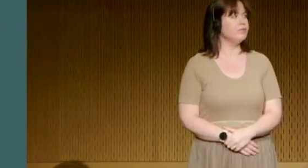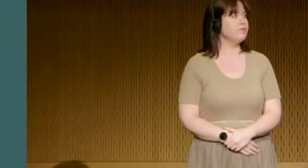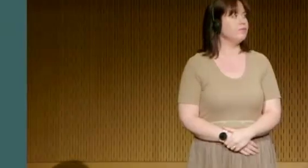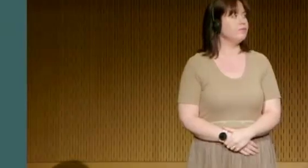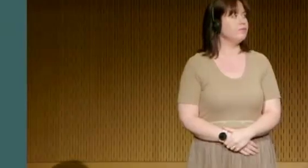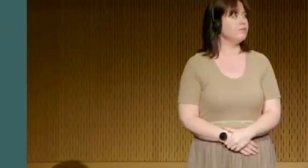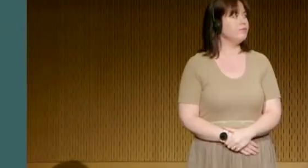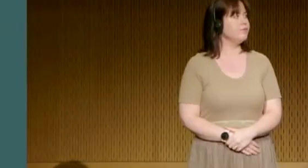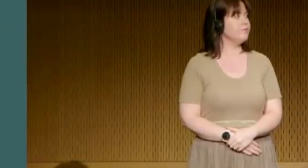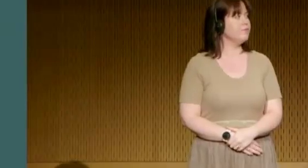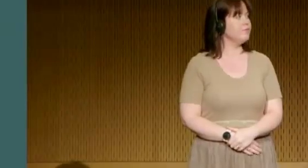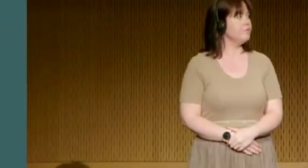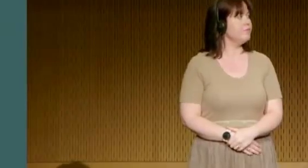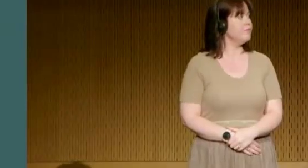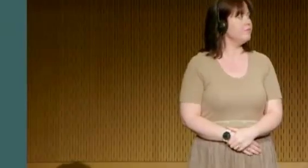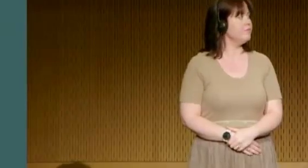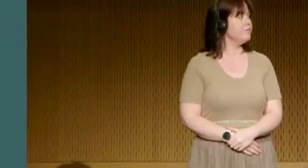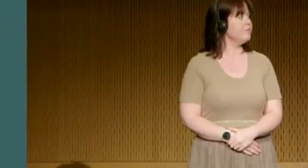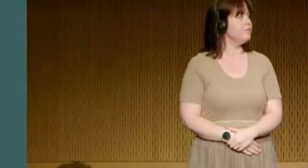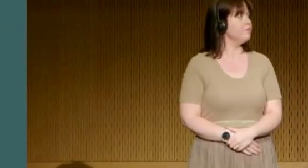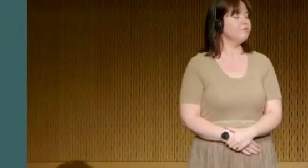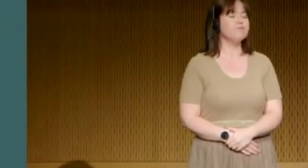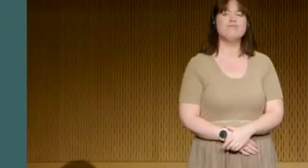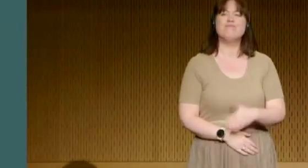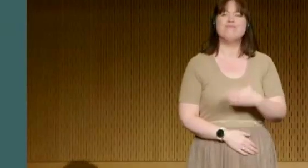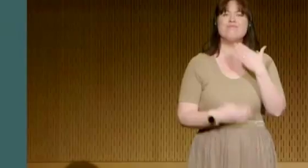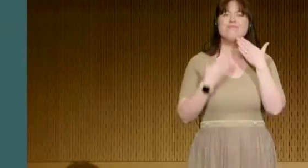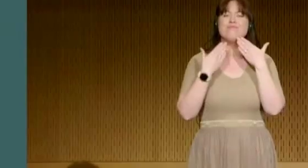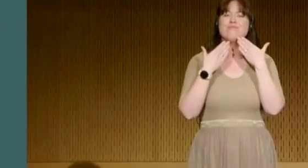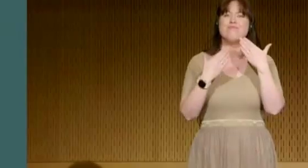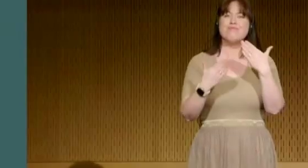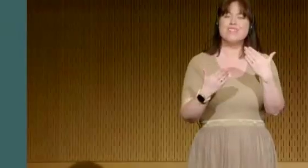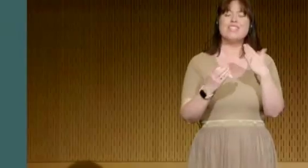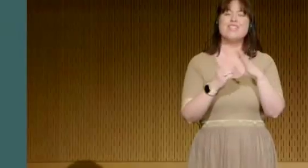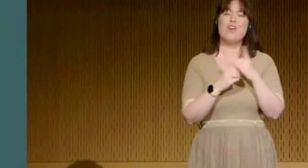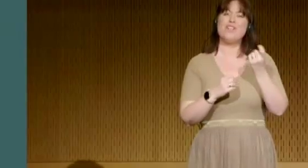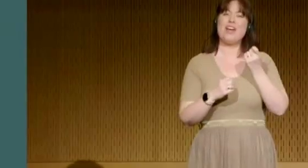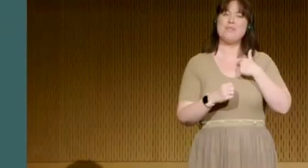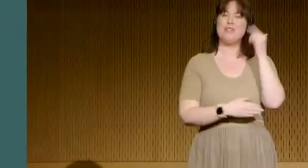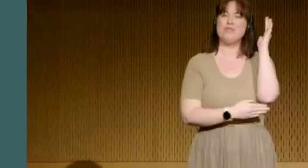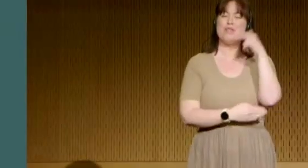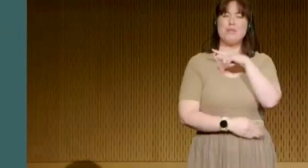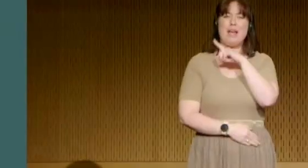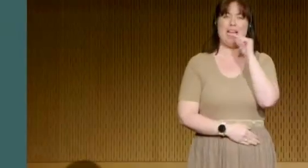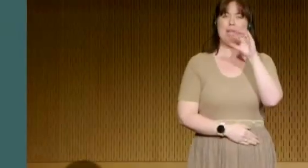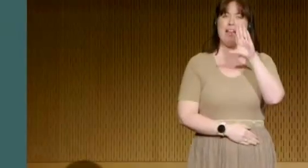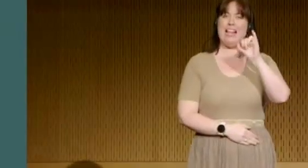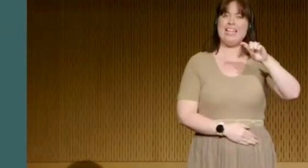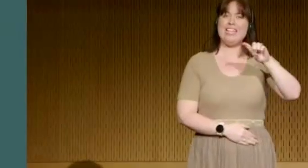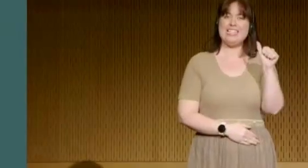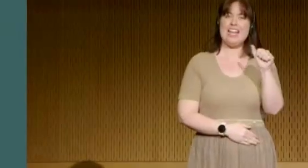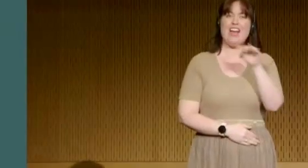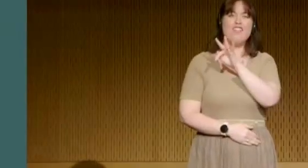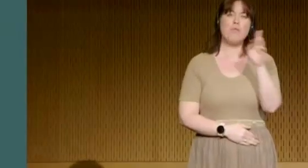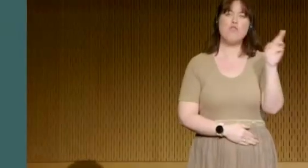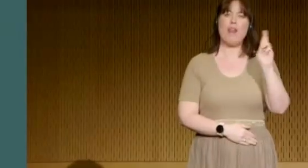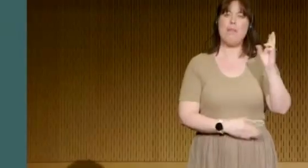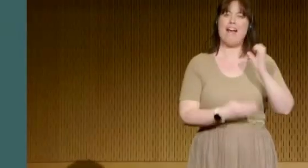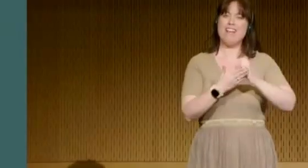(Lisa): Okay, thanks for speak today. My name is Lisa. I'm from Rathmines College. So, City of Dublin